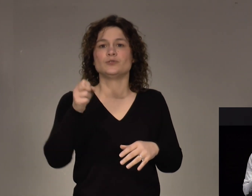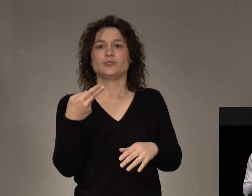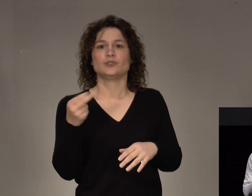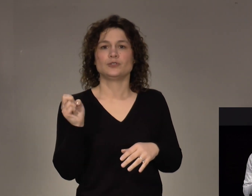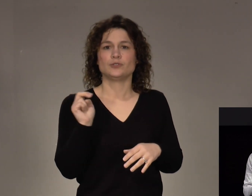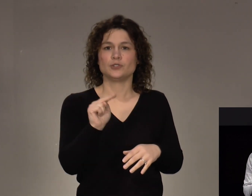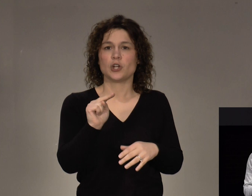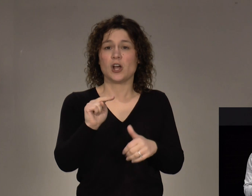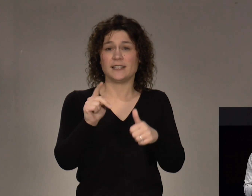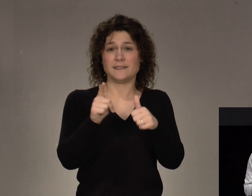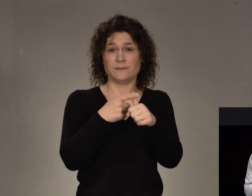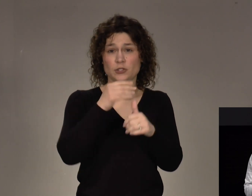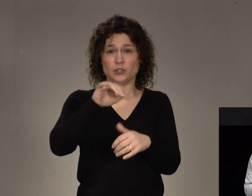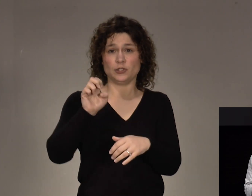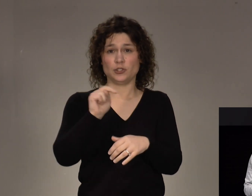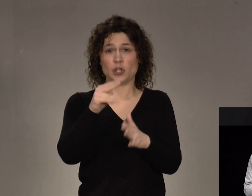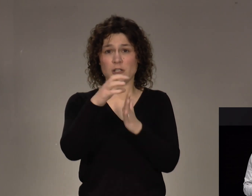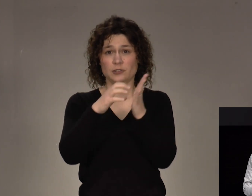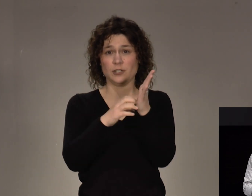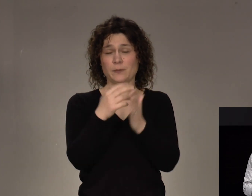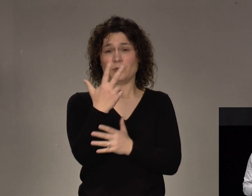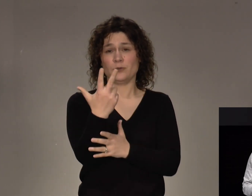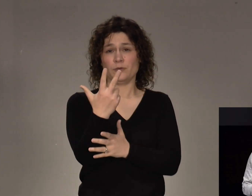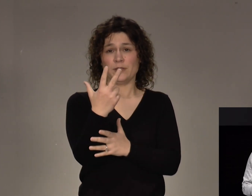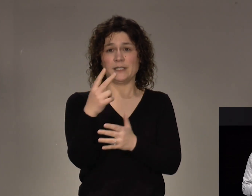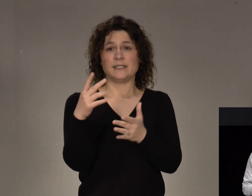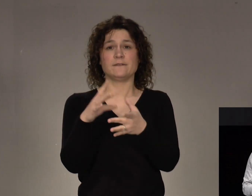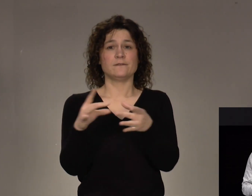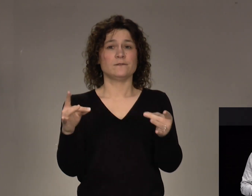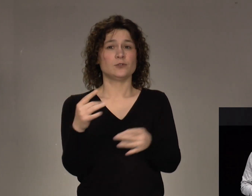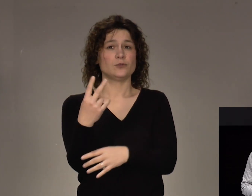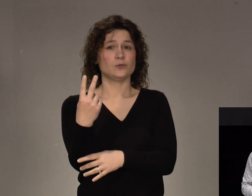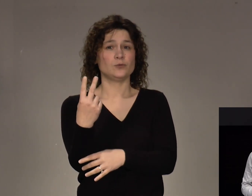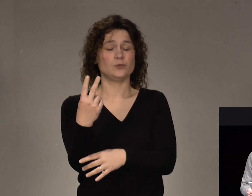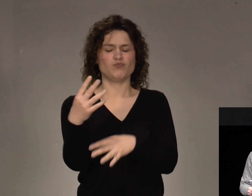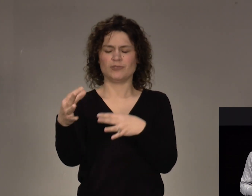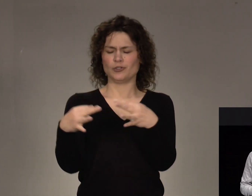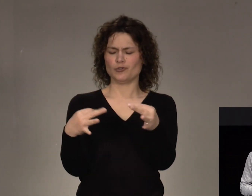I John 3:2 describes our destiny: